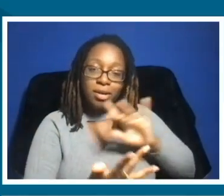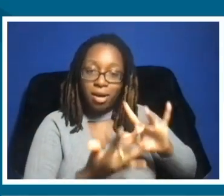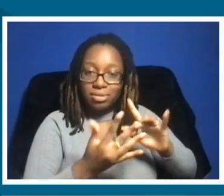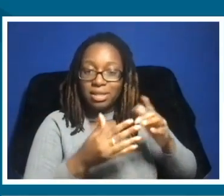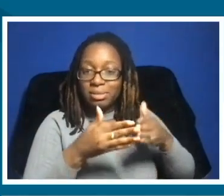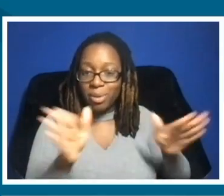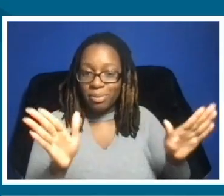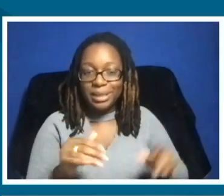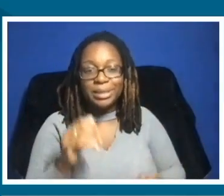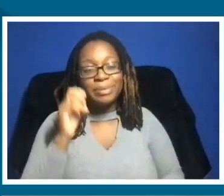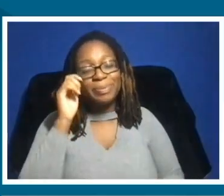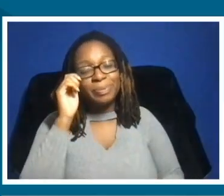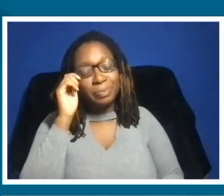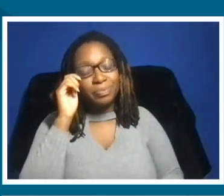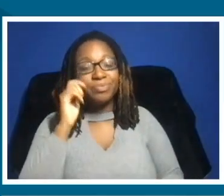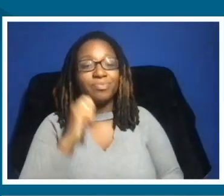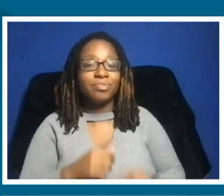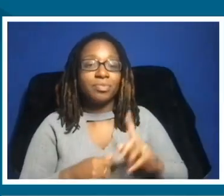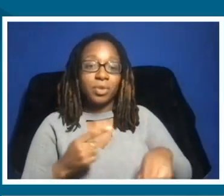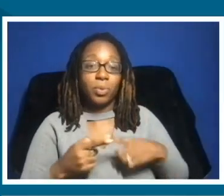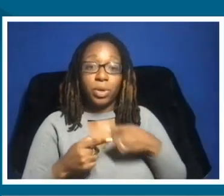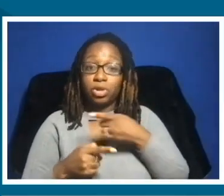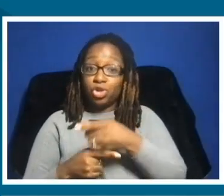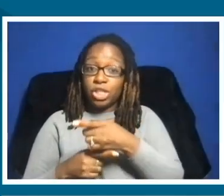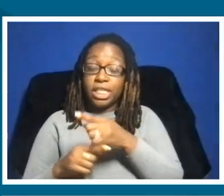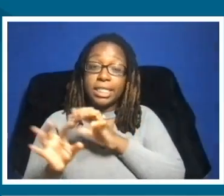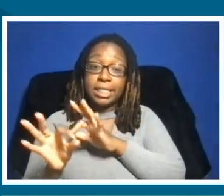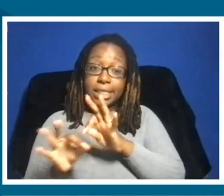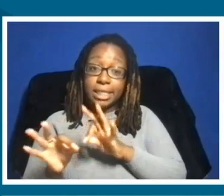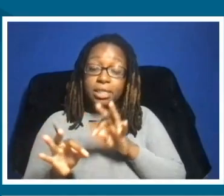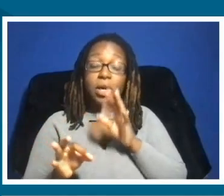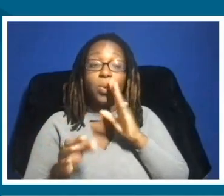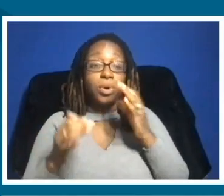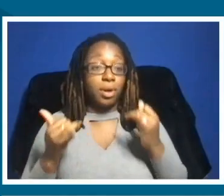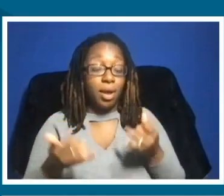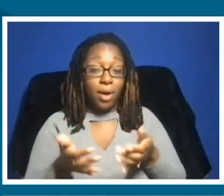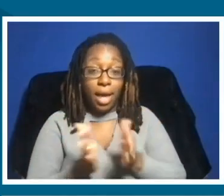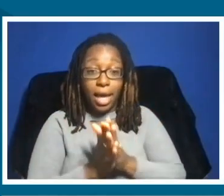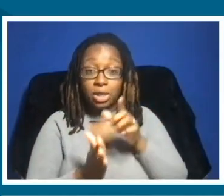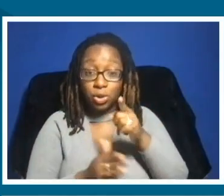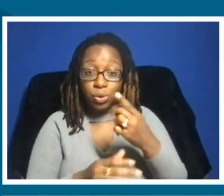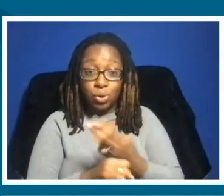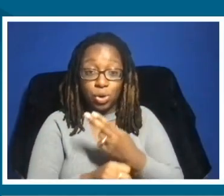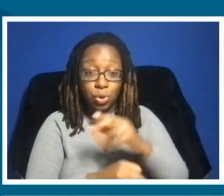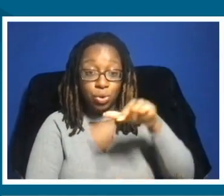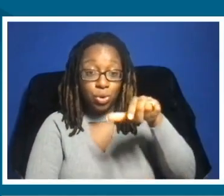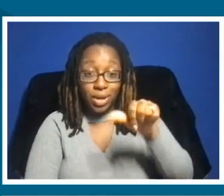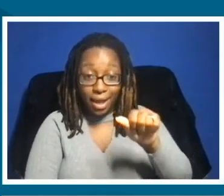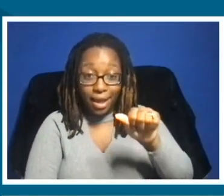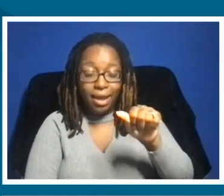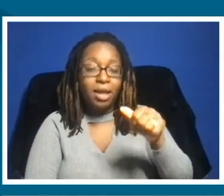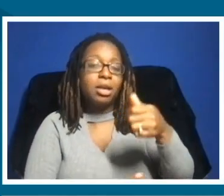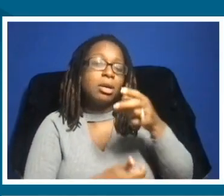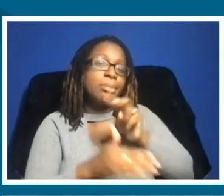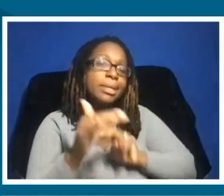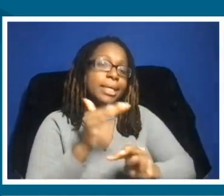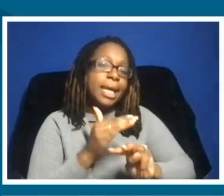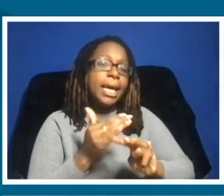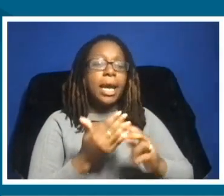and while she's sharing that we invite you to use the q a box to predict some